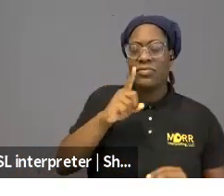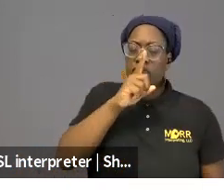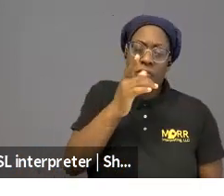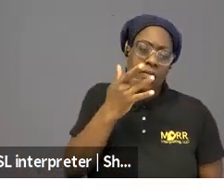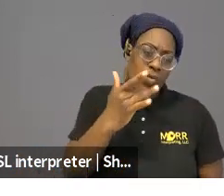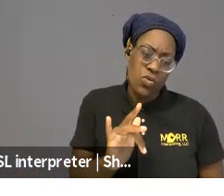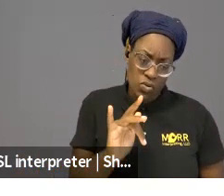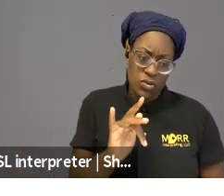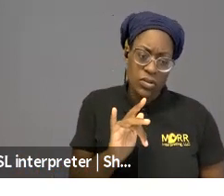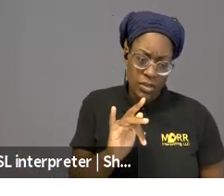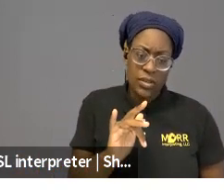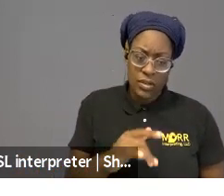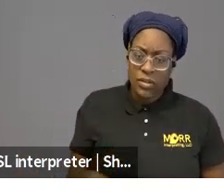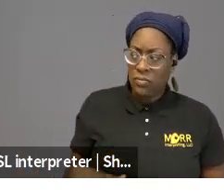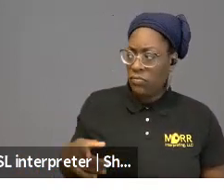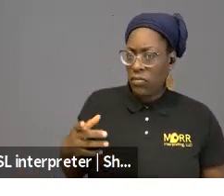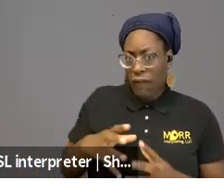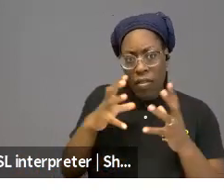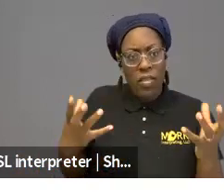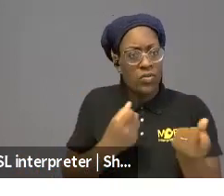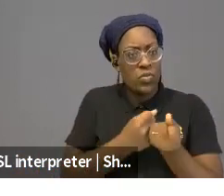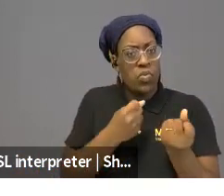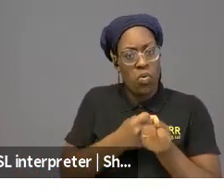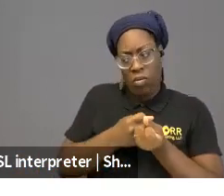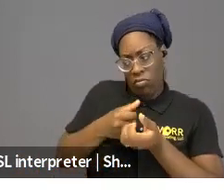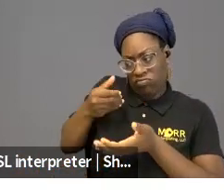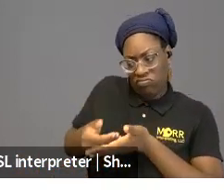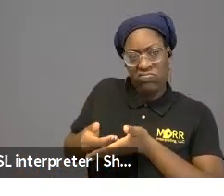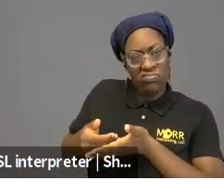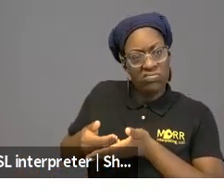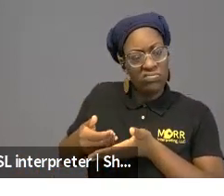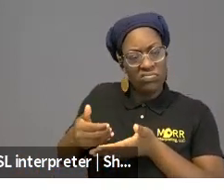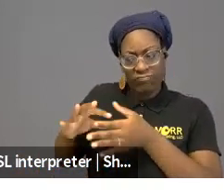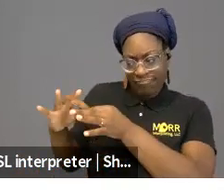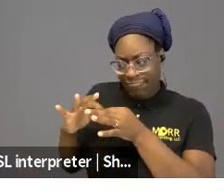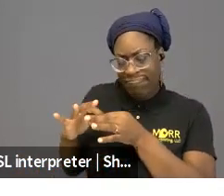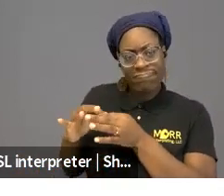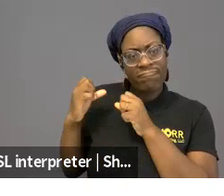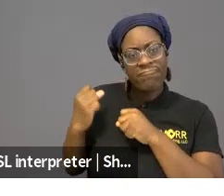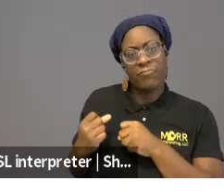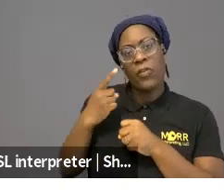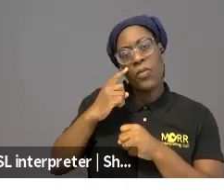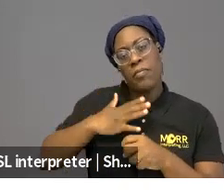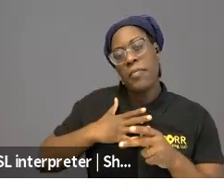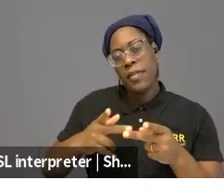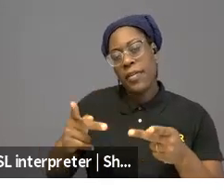a lot of support really close to me in my position. As far as our program goes, we're still